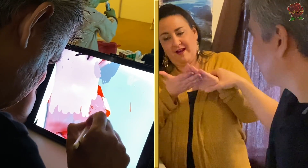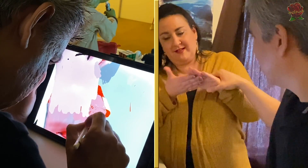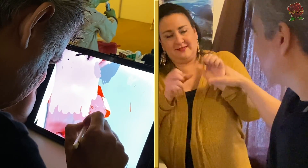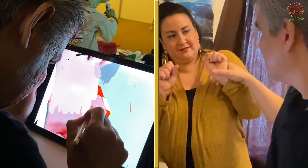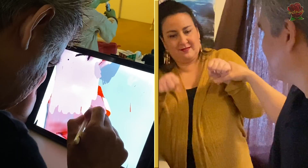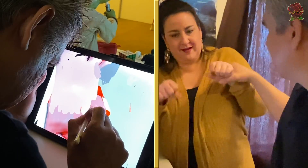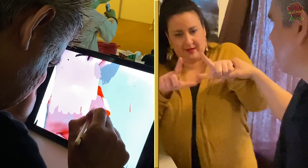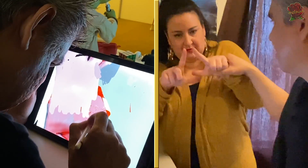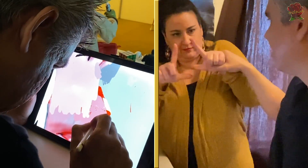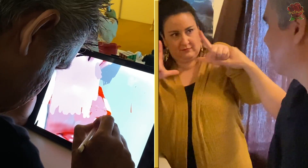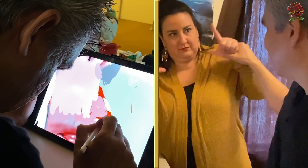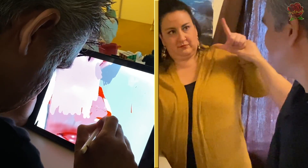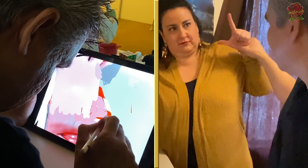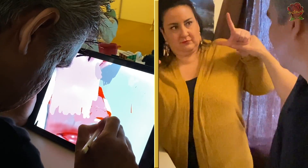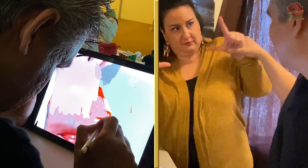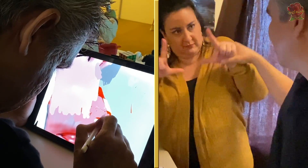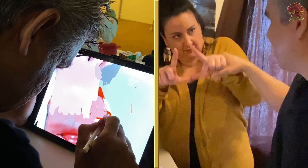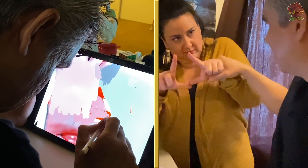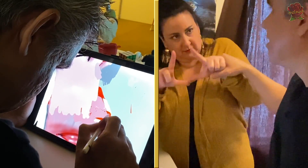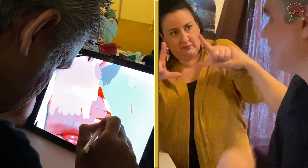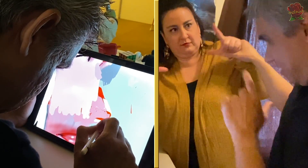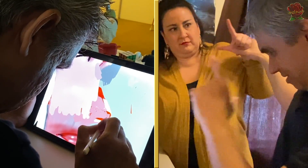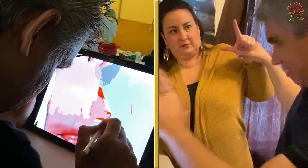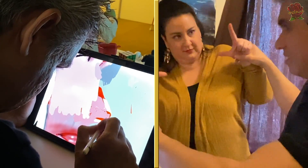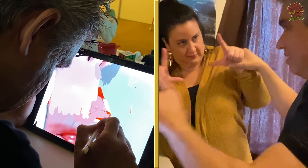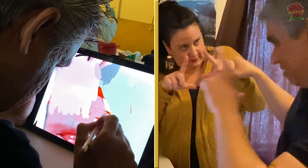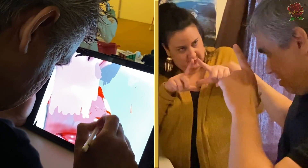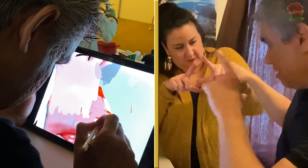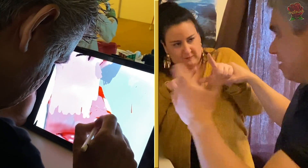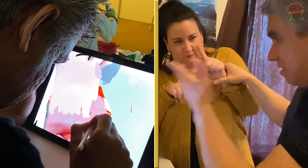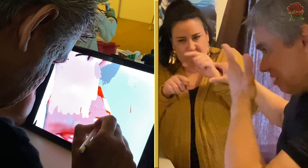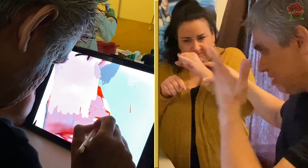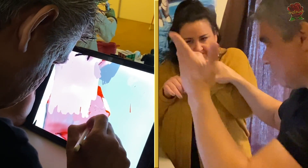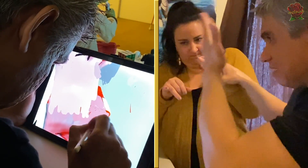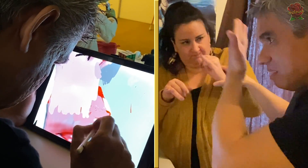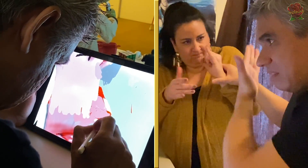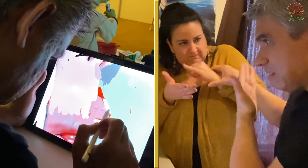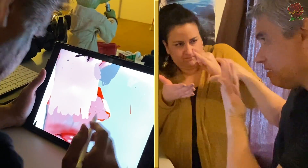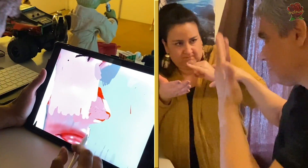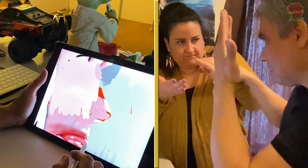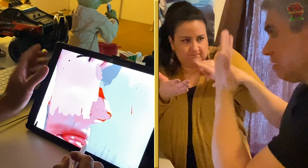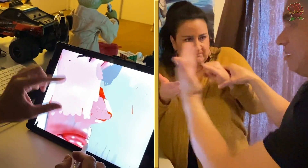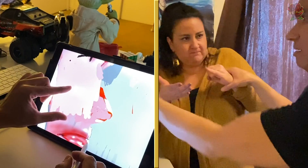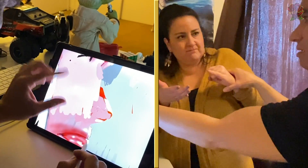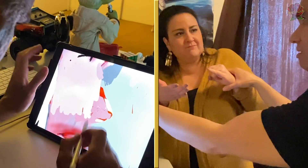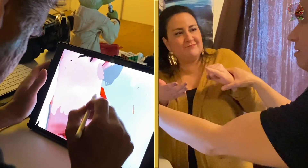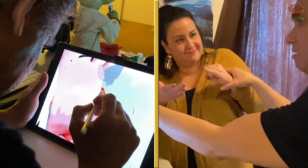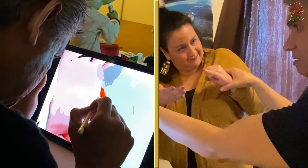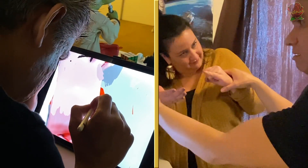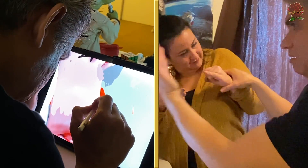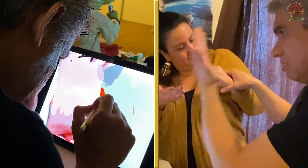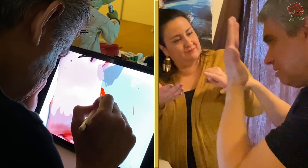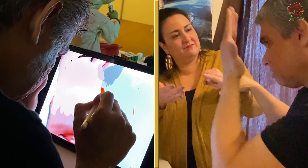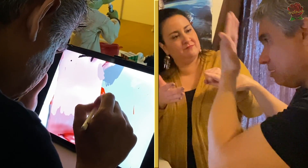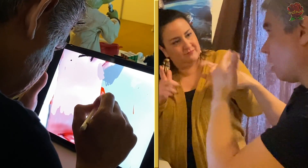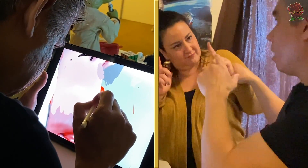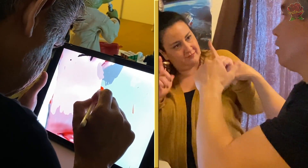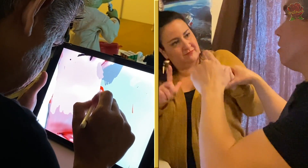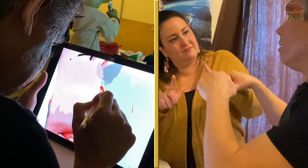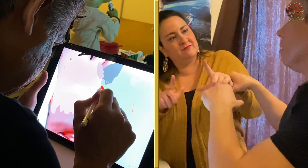It's nice that you're able to zoom in as much as you need on your iPad. I zoom in and out on the face.